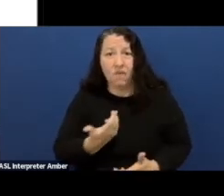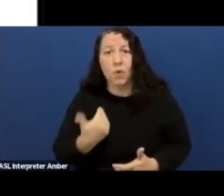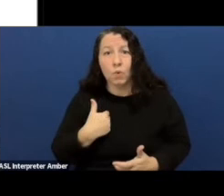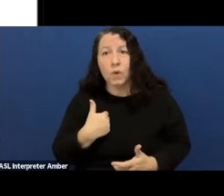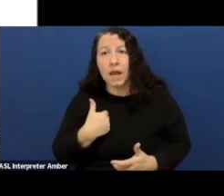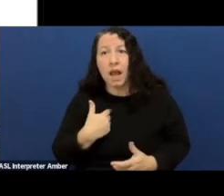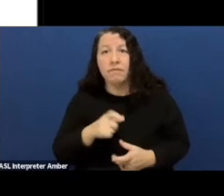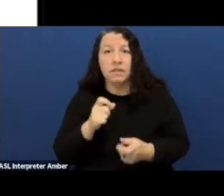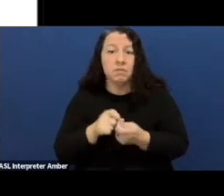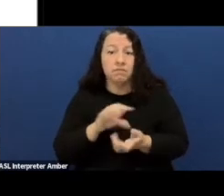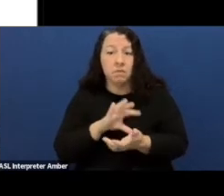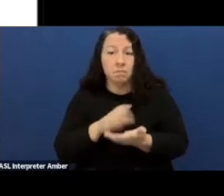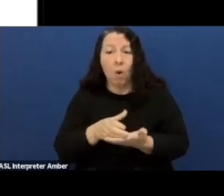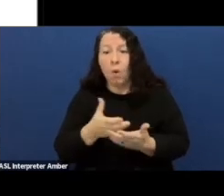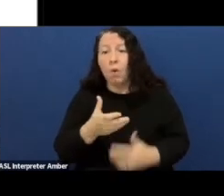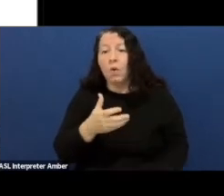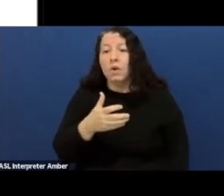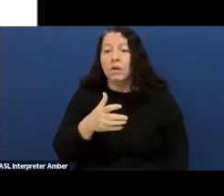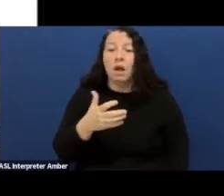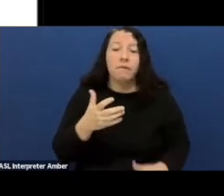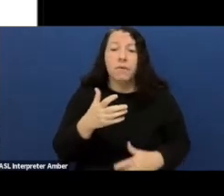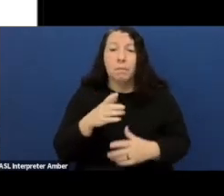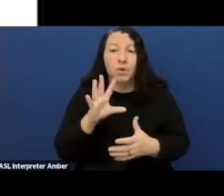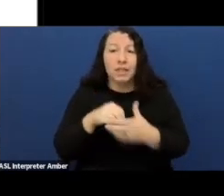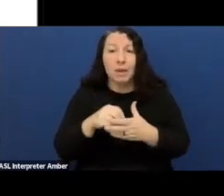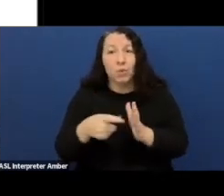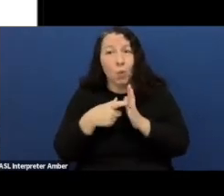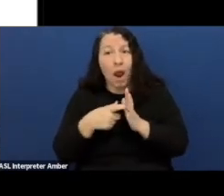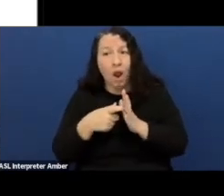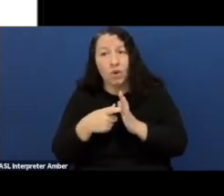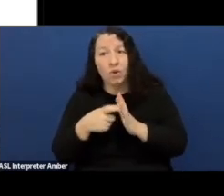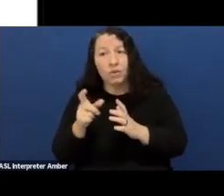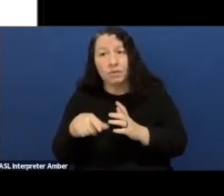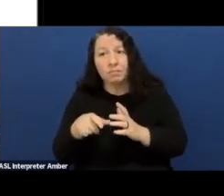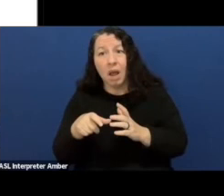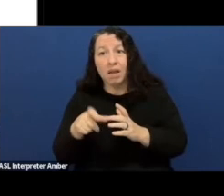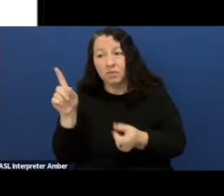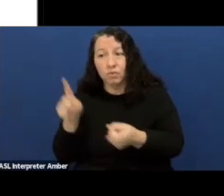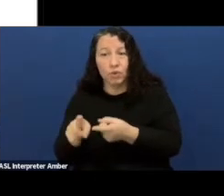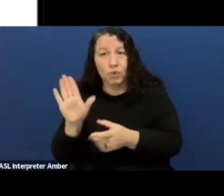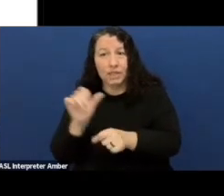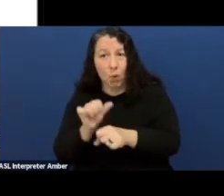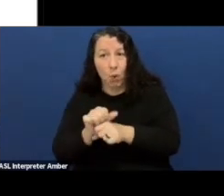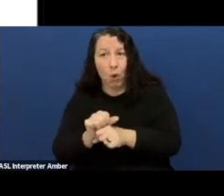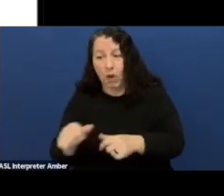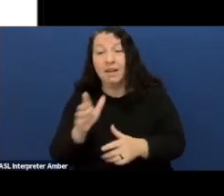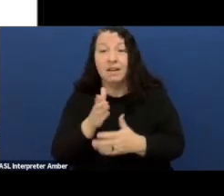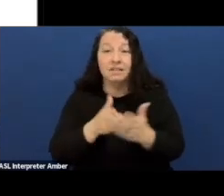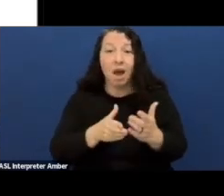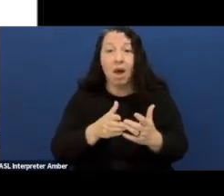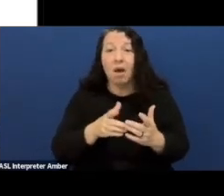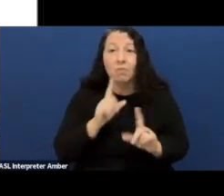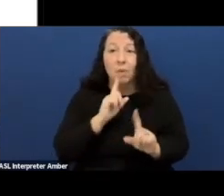a living, we found that 45% of our research participants required reduced work and 22%